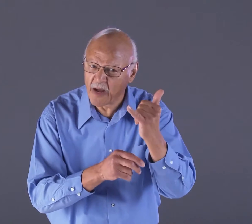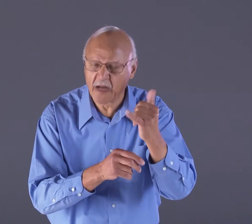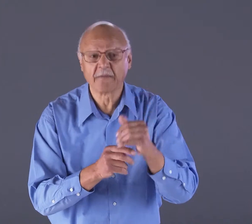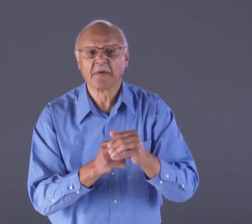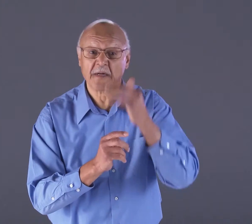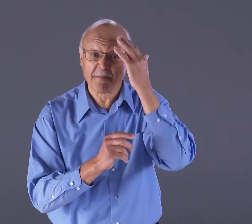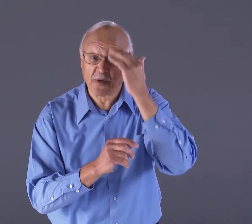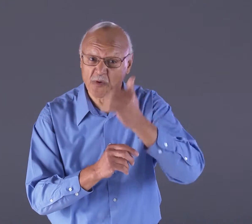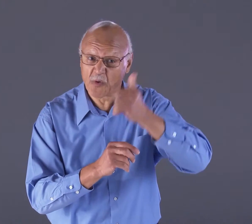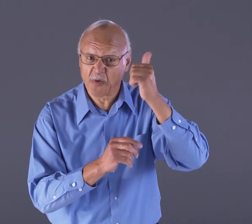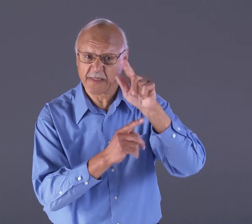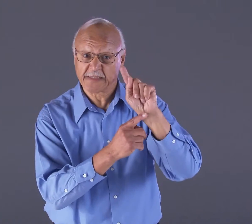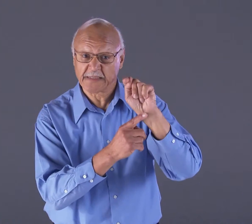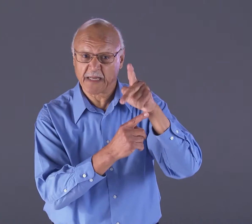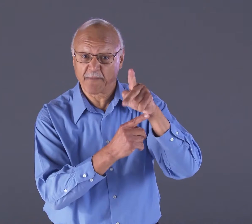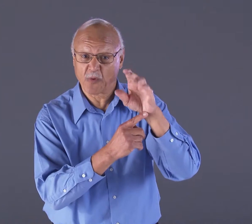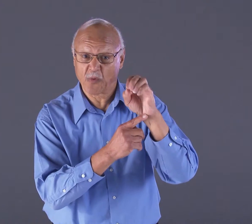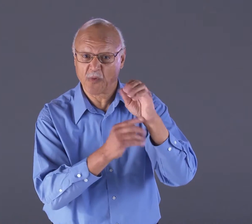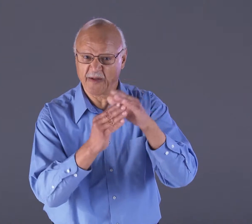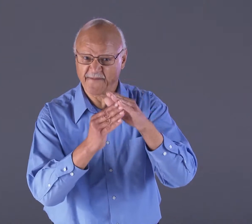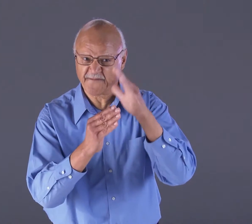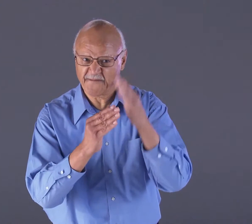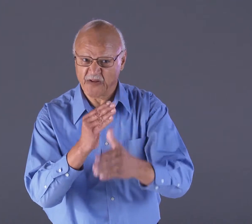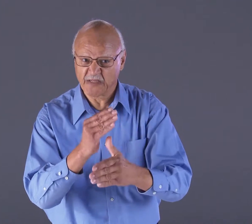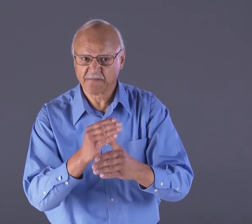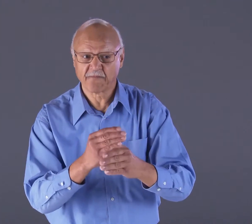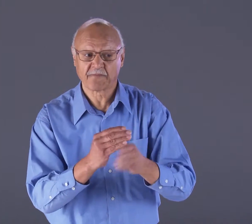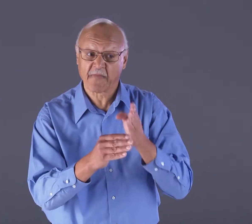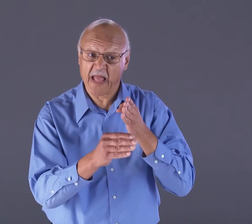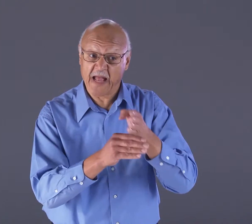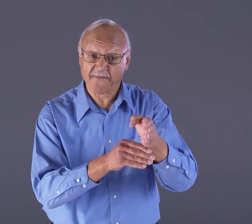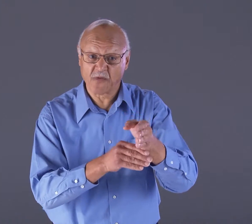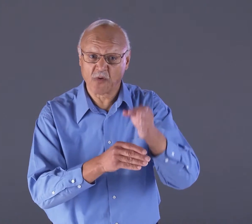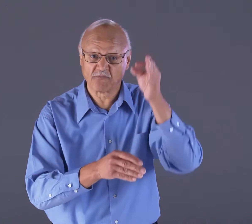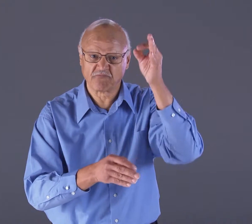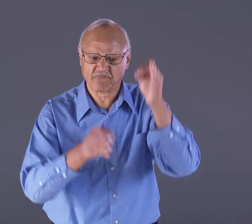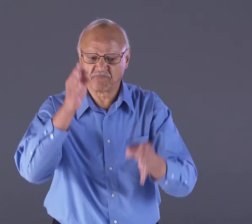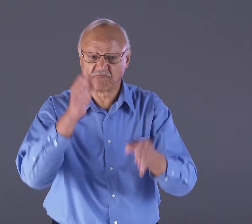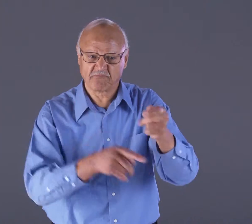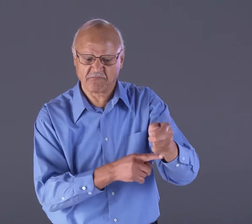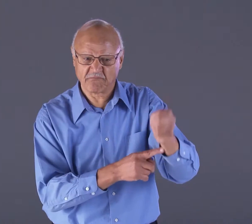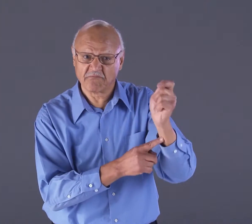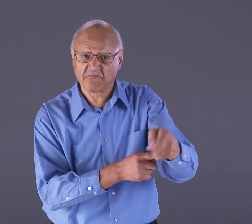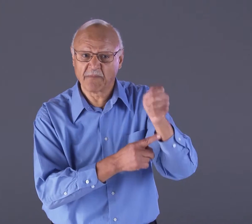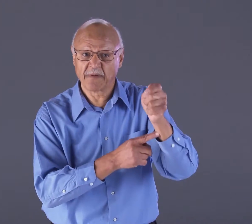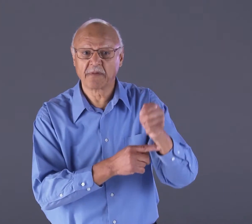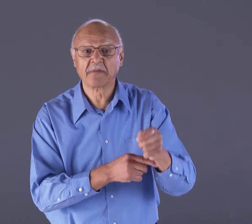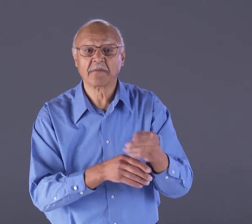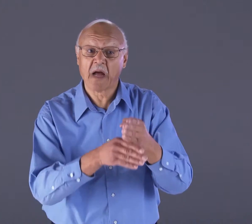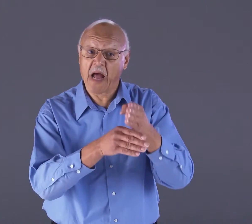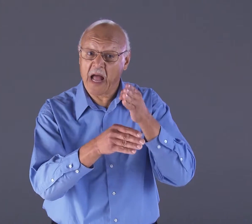This is called a temporary protection order because it ends after the abuser is sentenced,